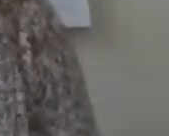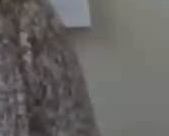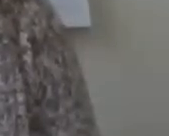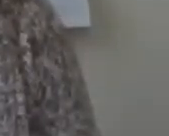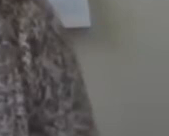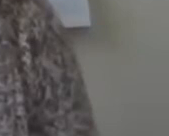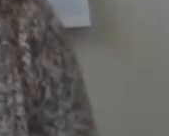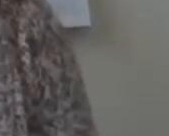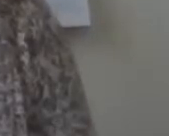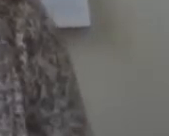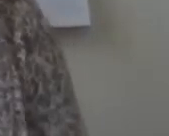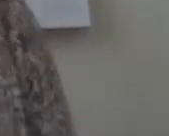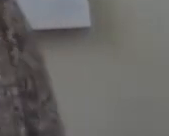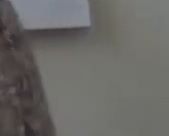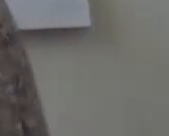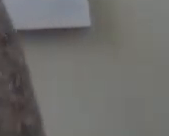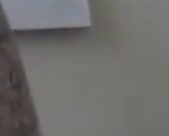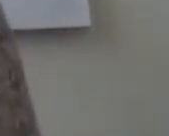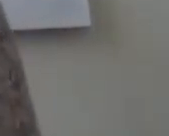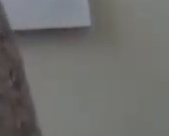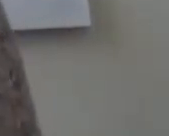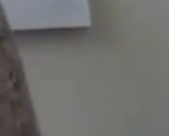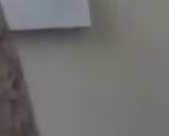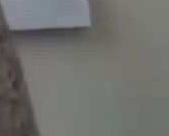We'll just get started with some brief introductions.